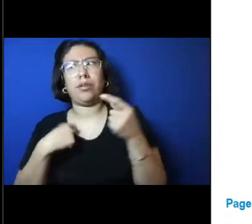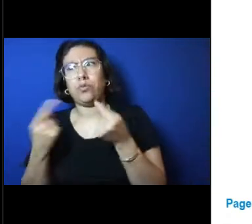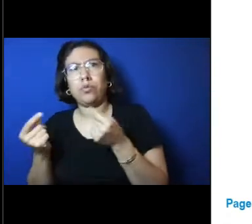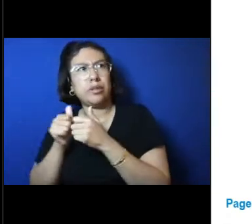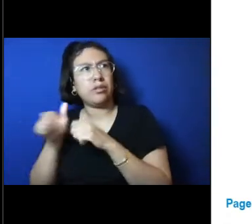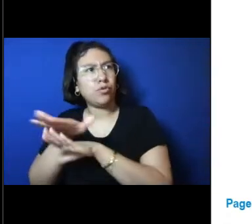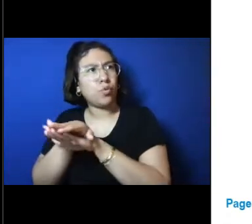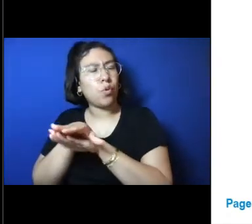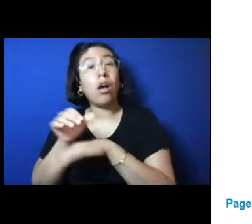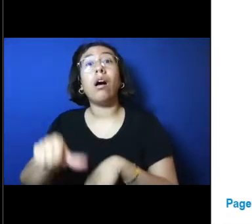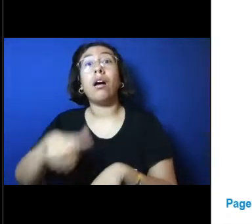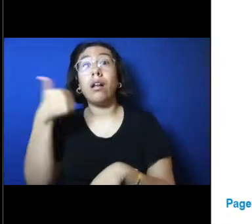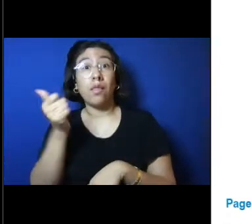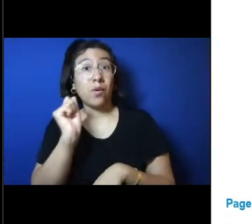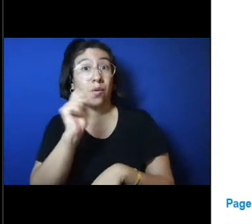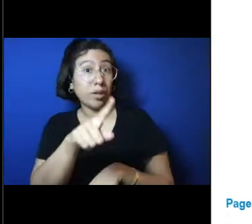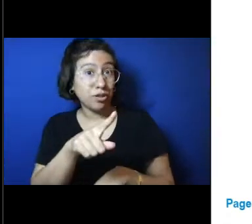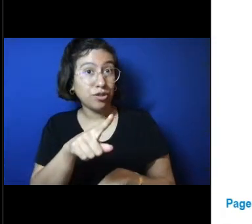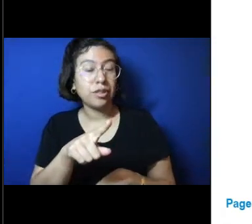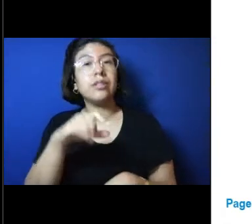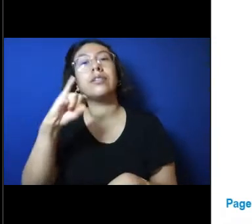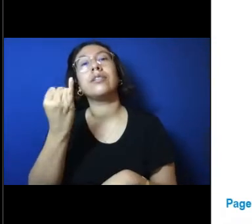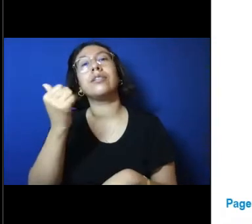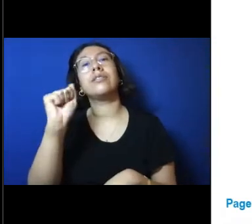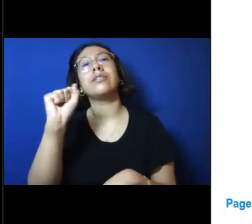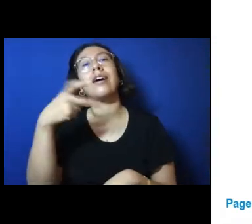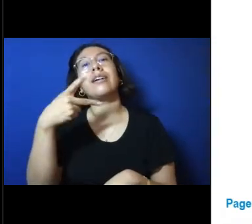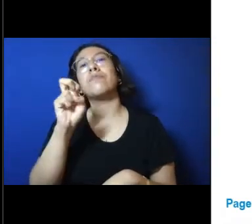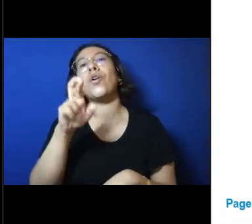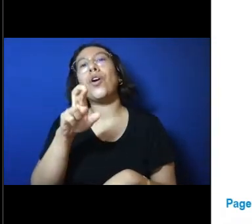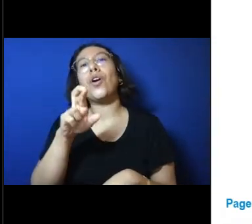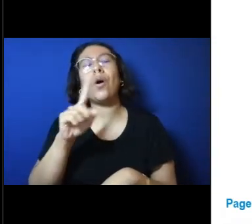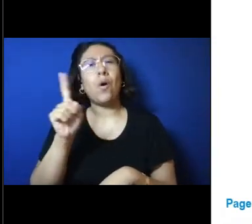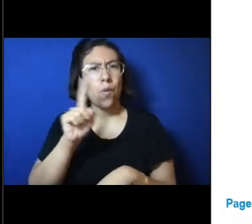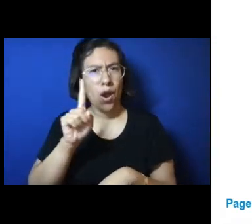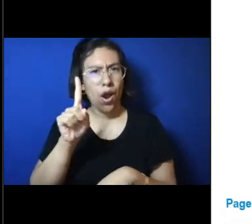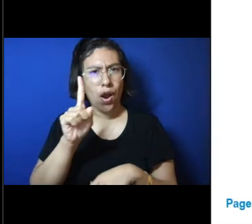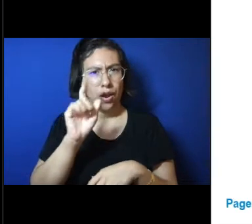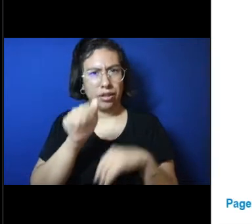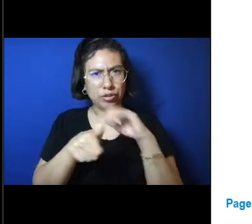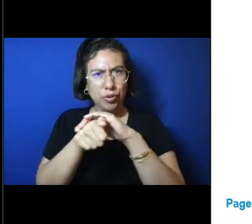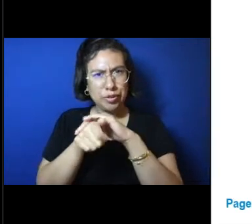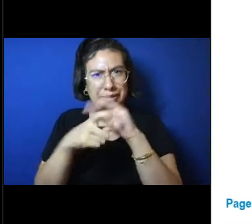Another great question, Jasper wonders where your sea turtle samples came from.